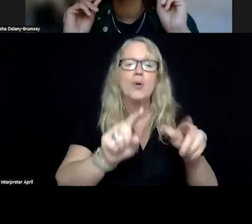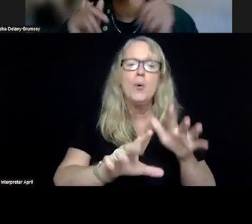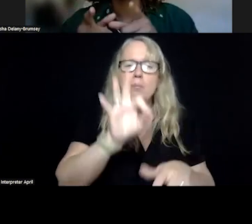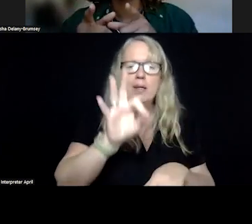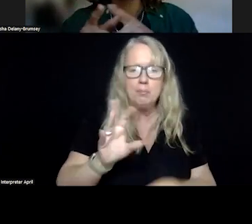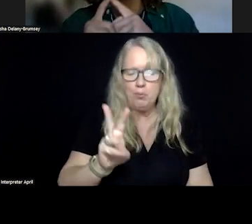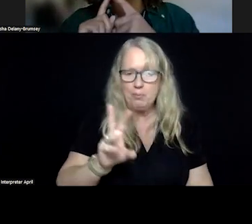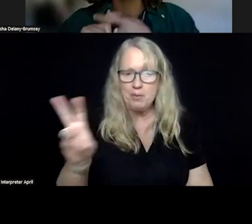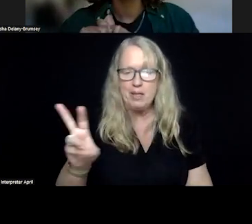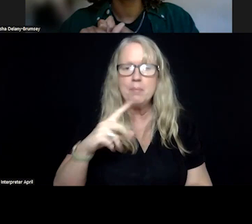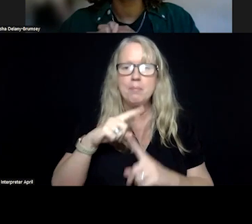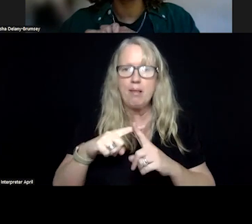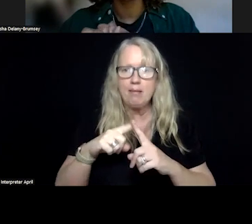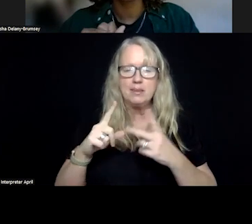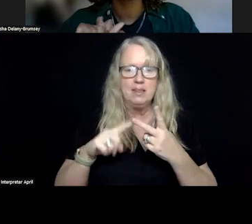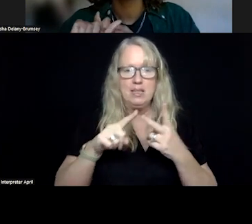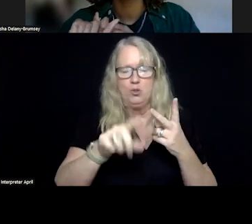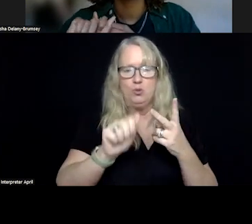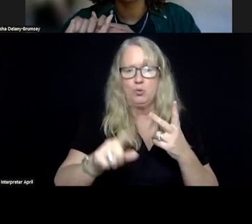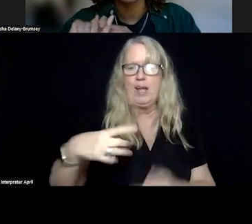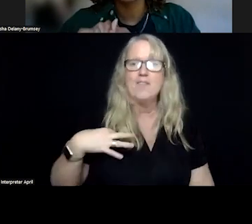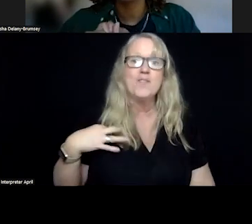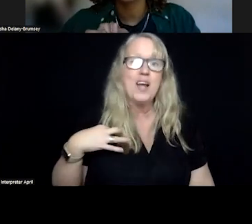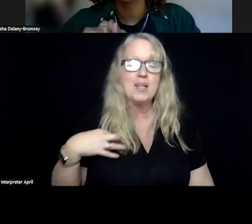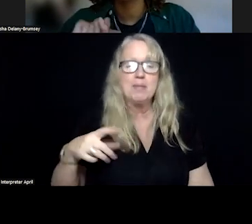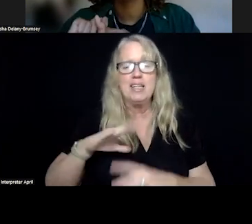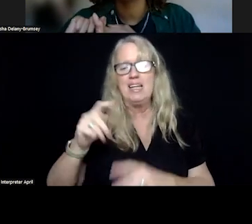EVEN BETTER, YOU CAN VOLUNTEER TO BE A HOT SEAT PARTICIPANT AND